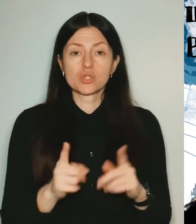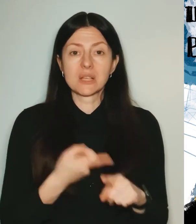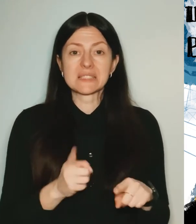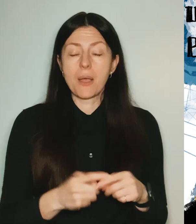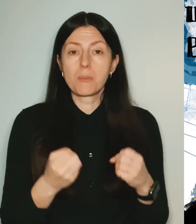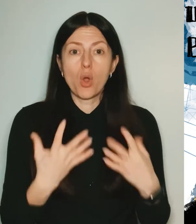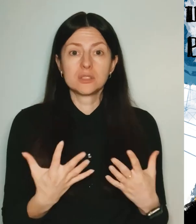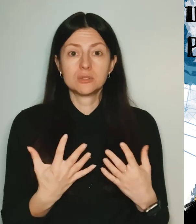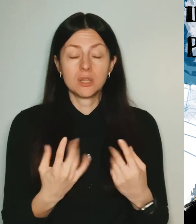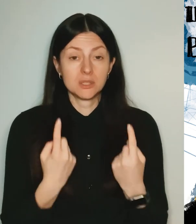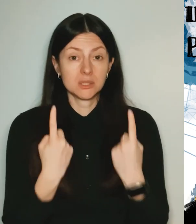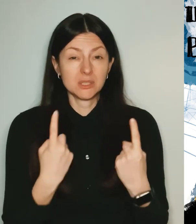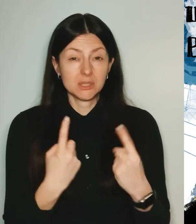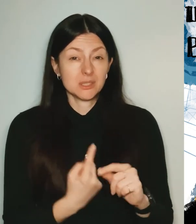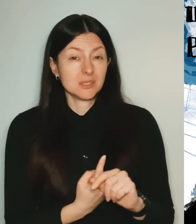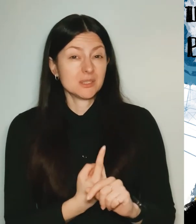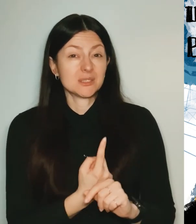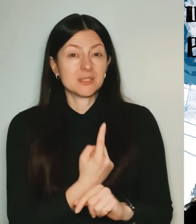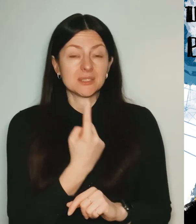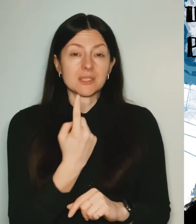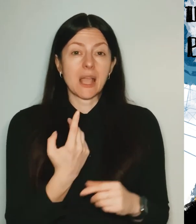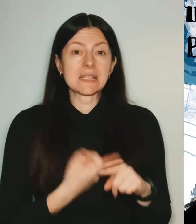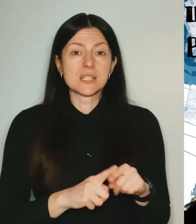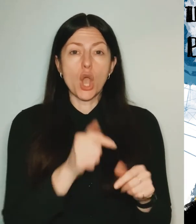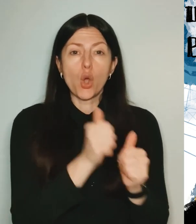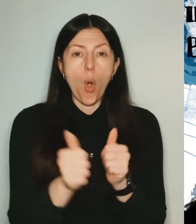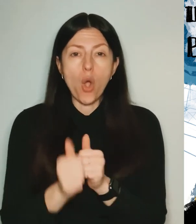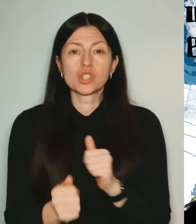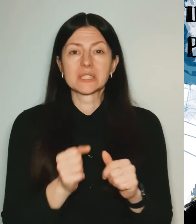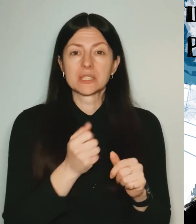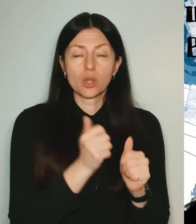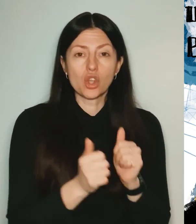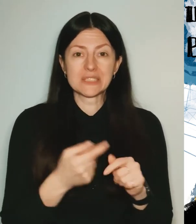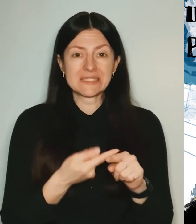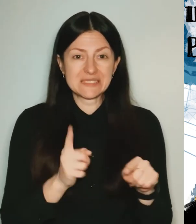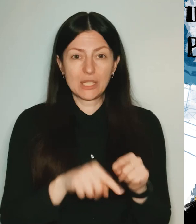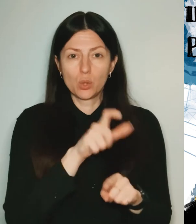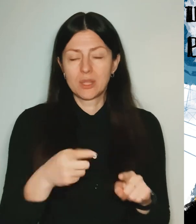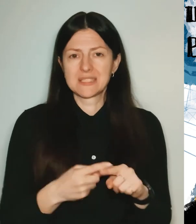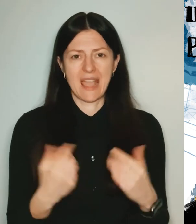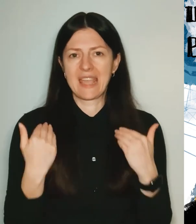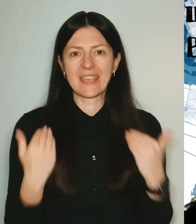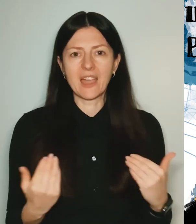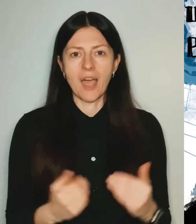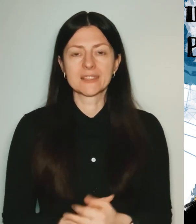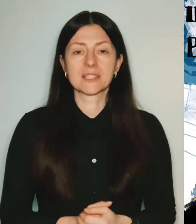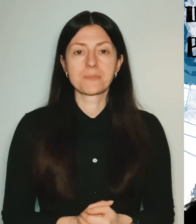I mean they’re just giants, each of these people is a true giant.